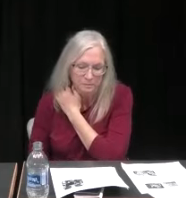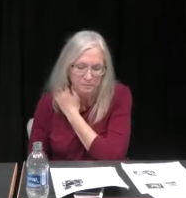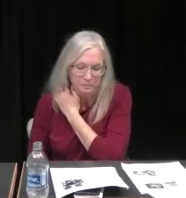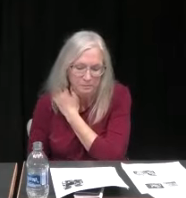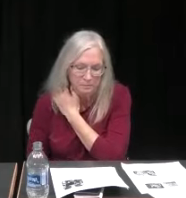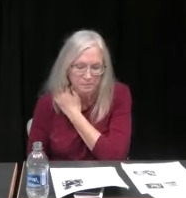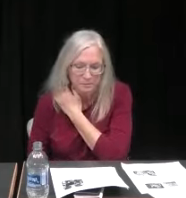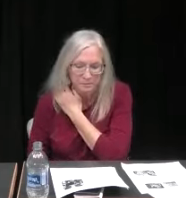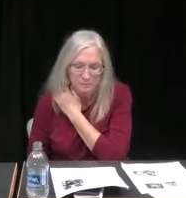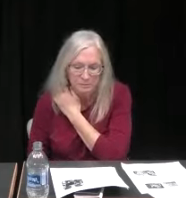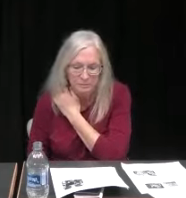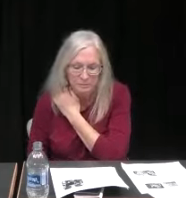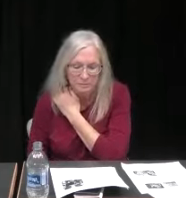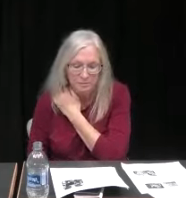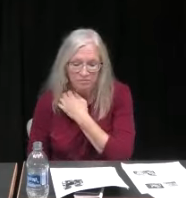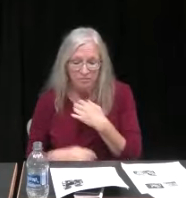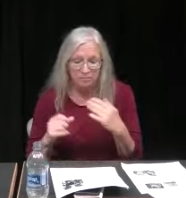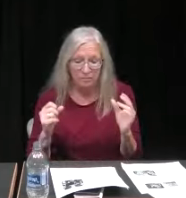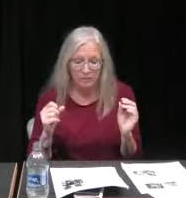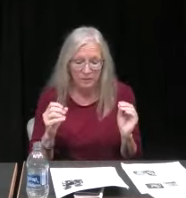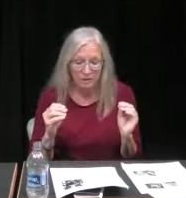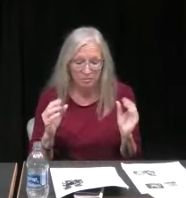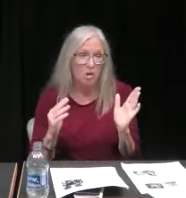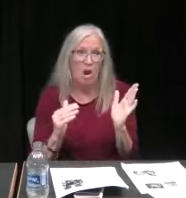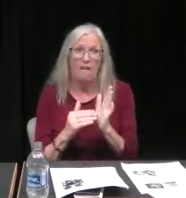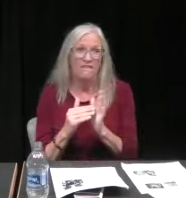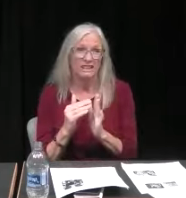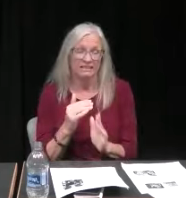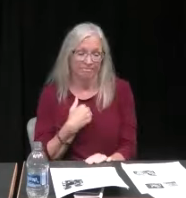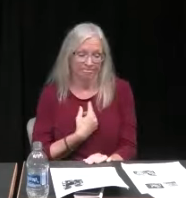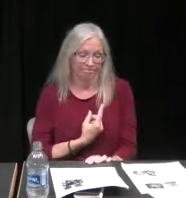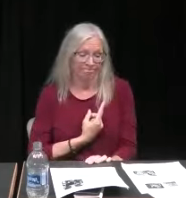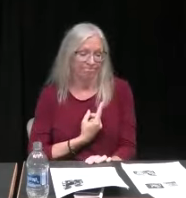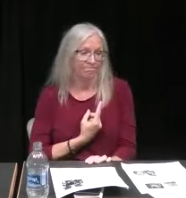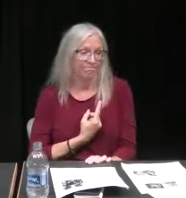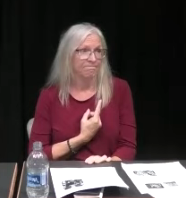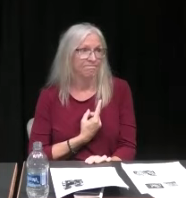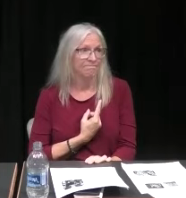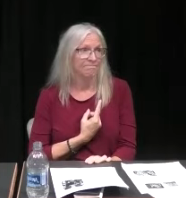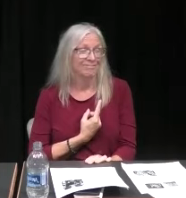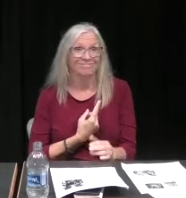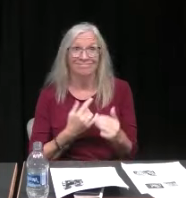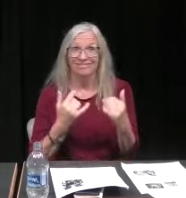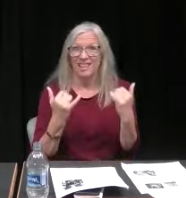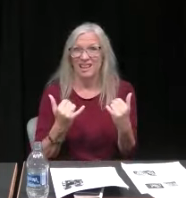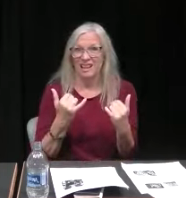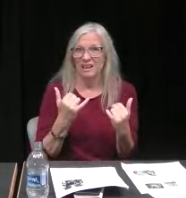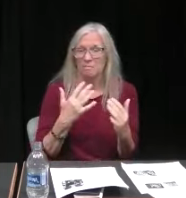had direct communication access your experiences might be completely different so for me again like